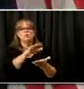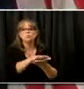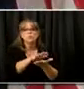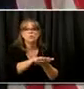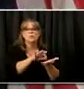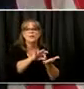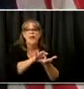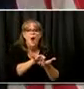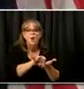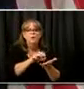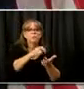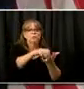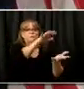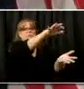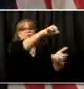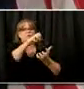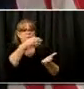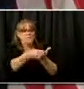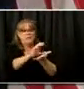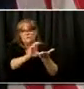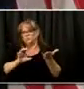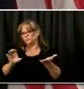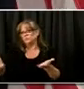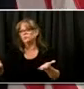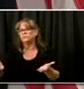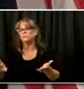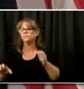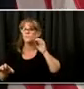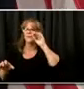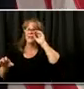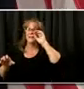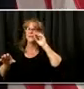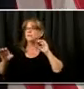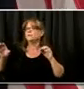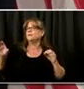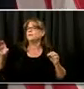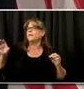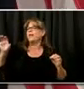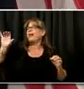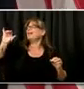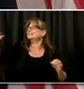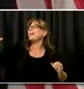of the reason why we’re talking about this now is now is the last chance for parents to enroll their